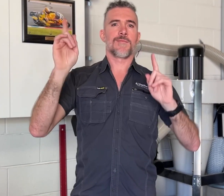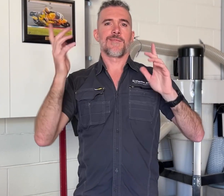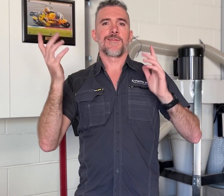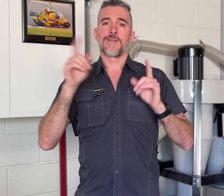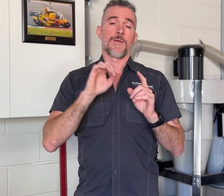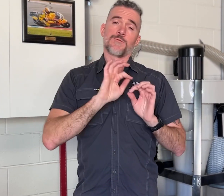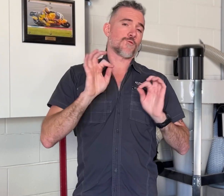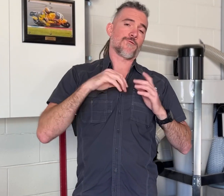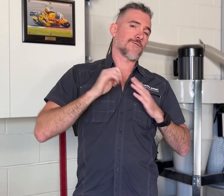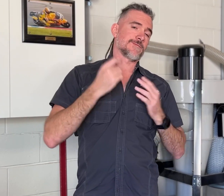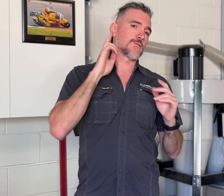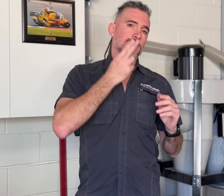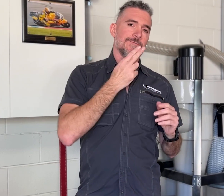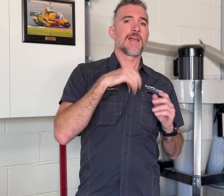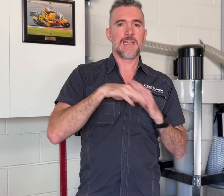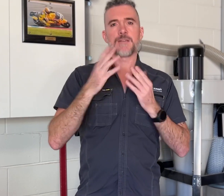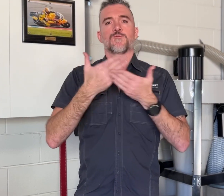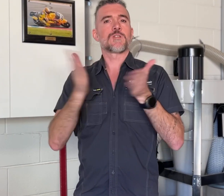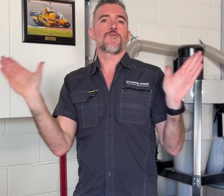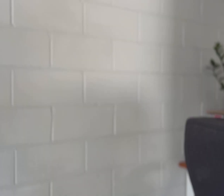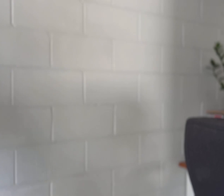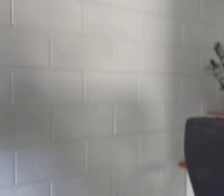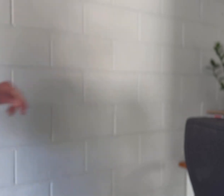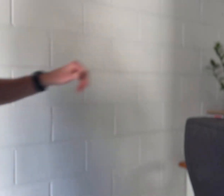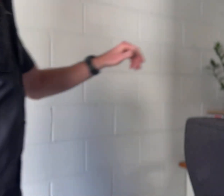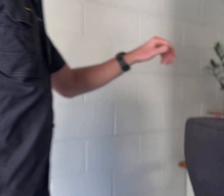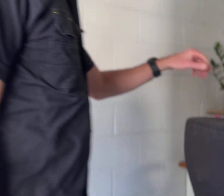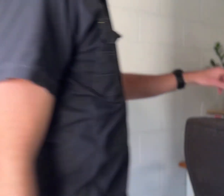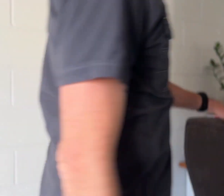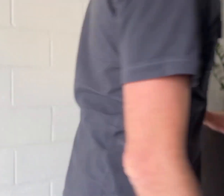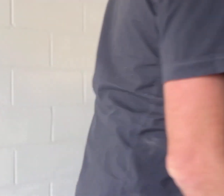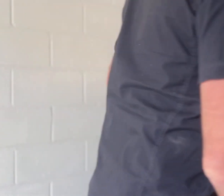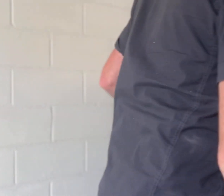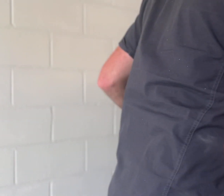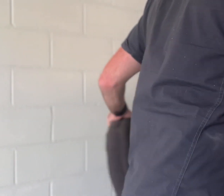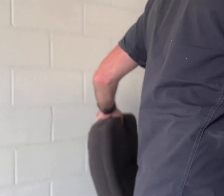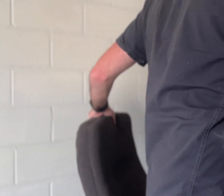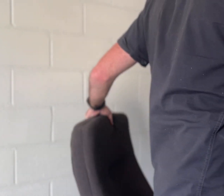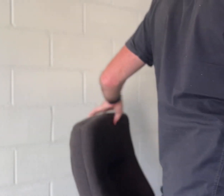“no I didn’t say this”, “I didn’t want it that way”. And that’s not just applicable for deaf people, that’s in general.